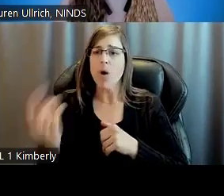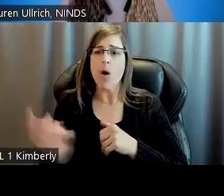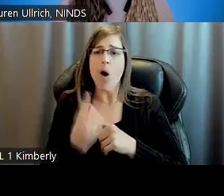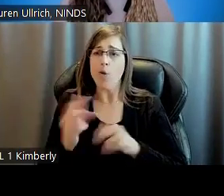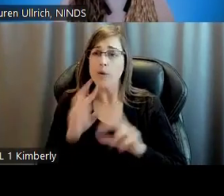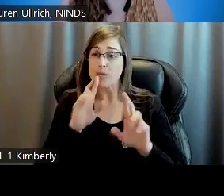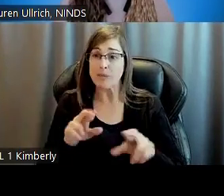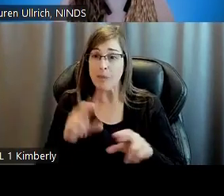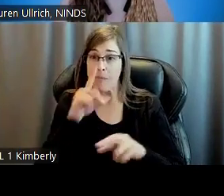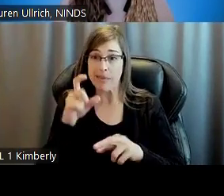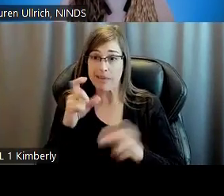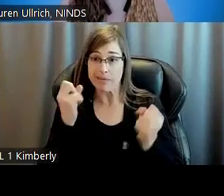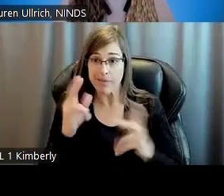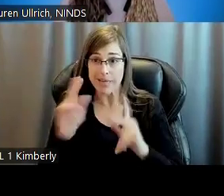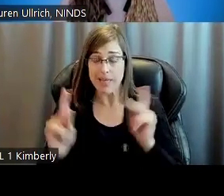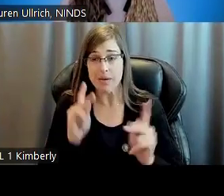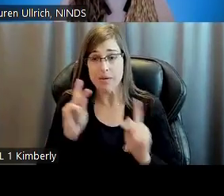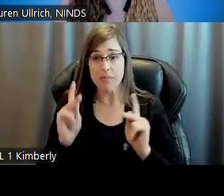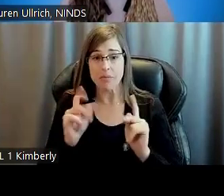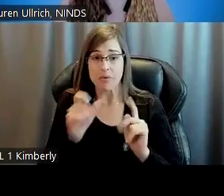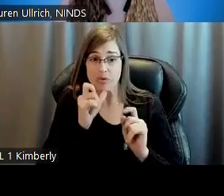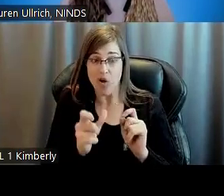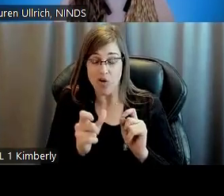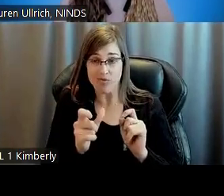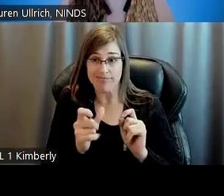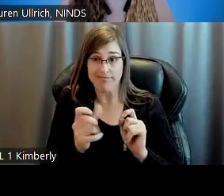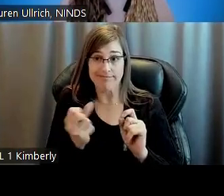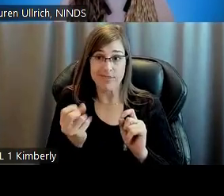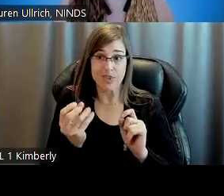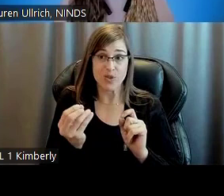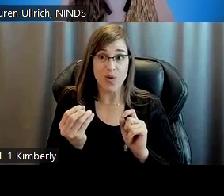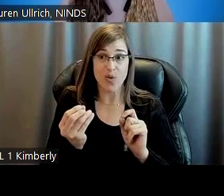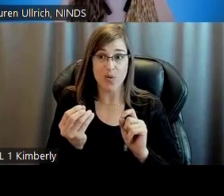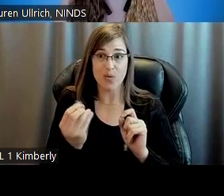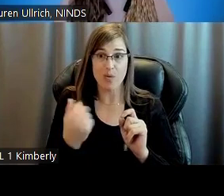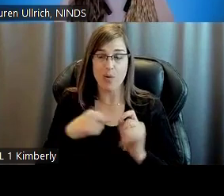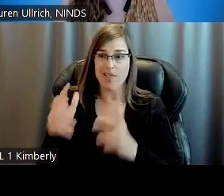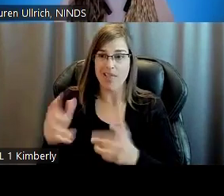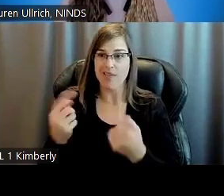because a number of people don't. And so then, we're left trying to make a decision.